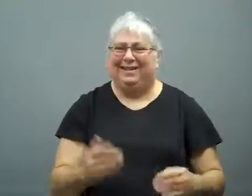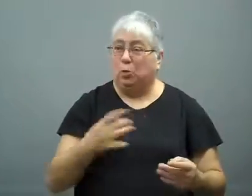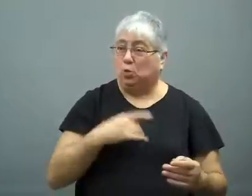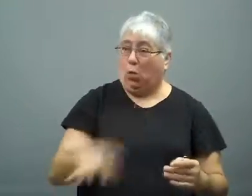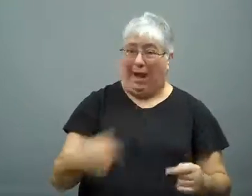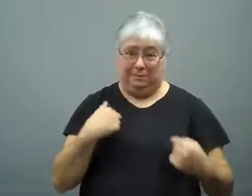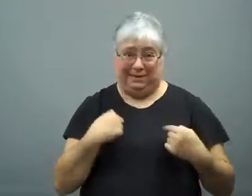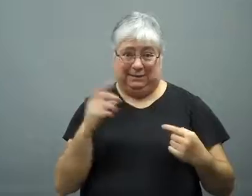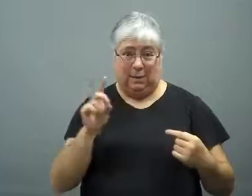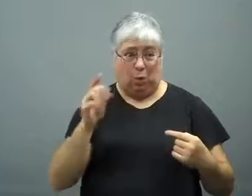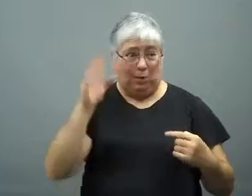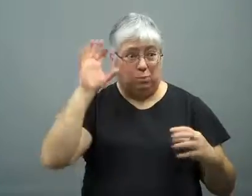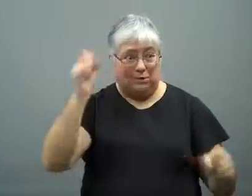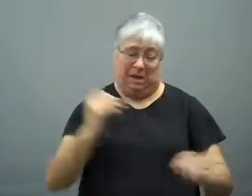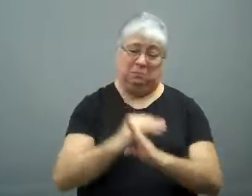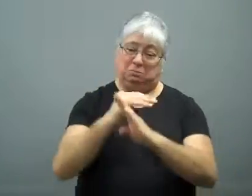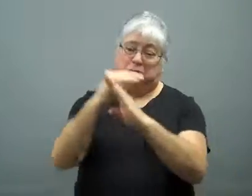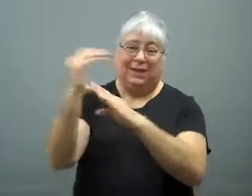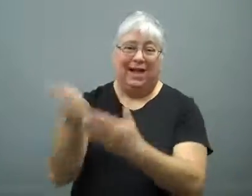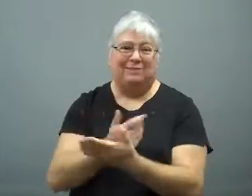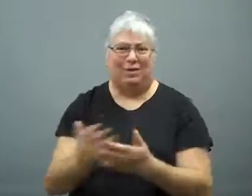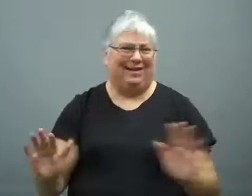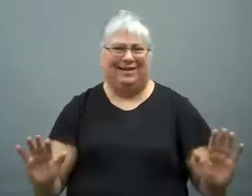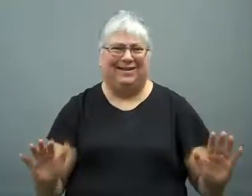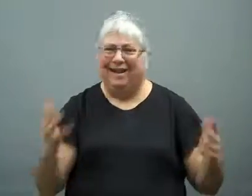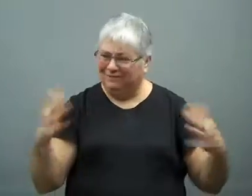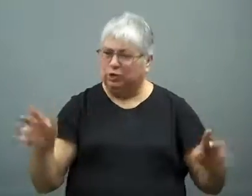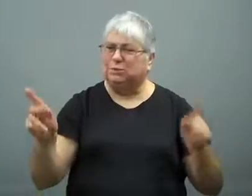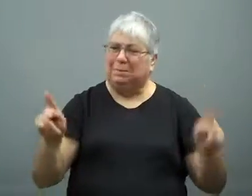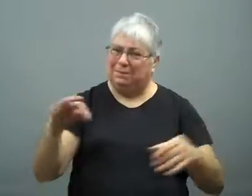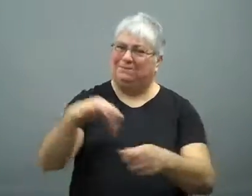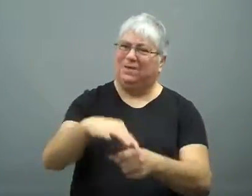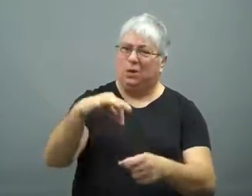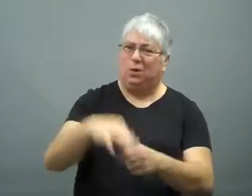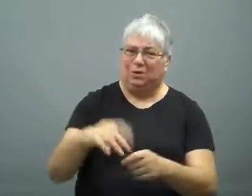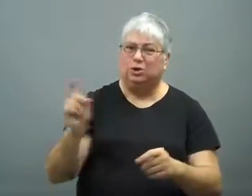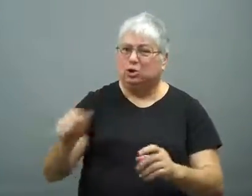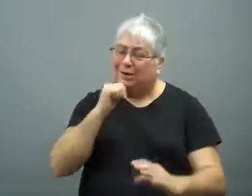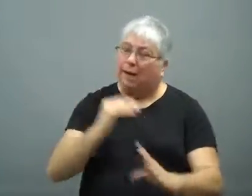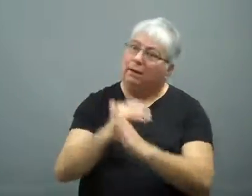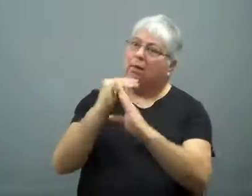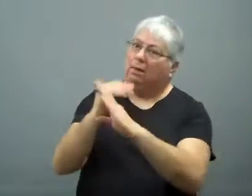He said just because they didn't like him wasn't a reason to filibuster everything.